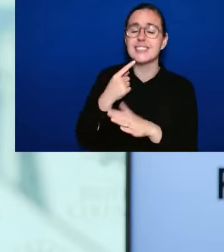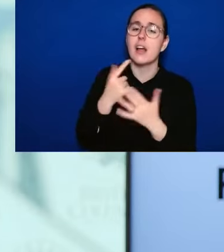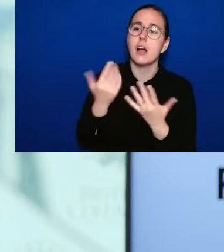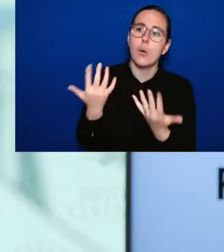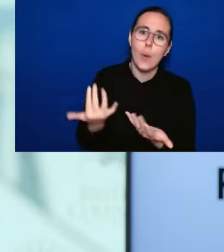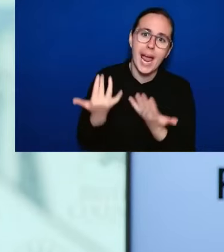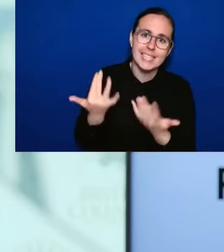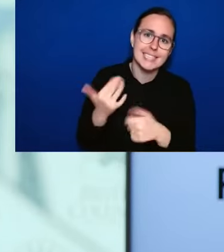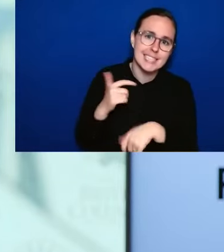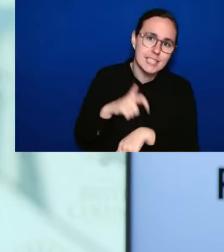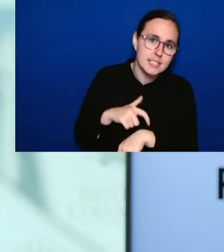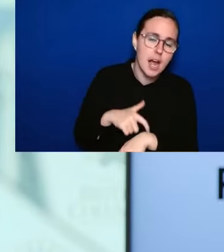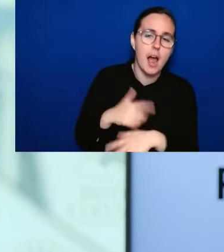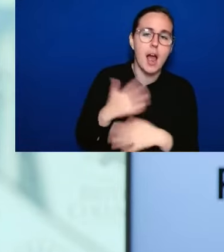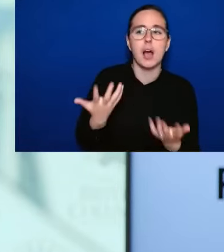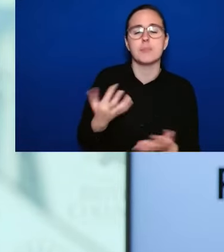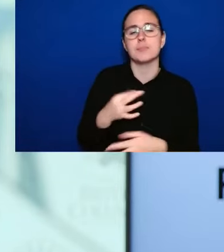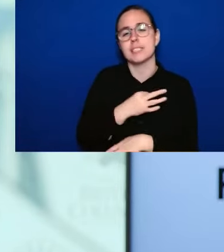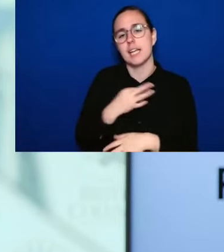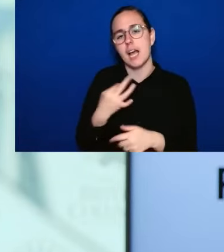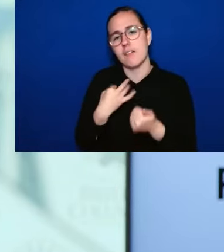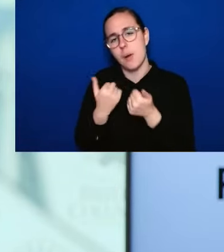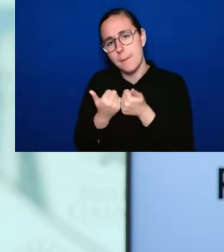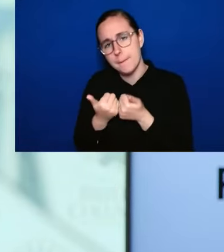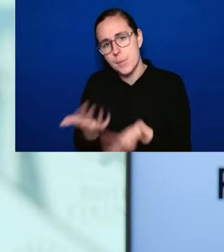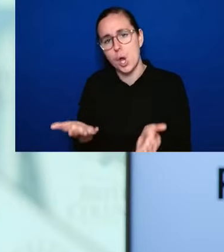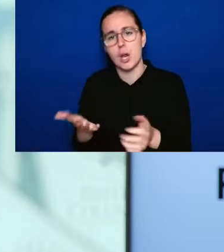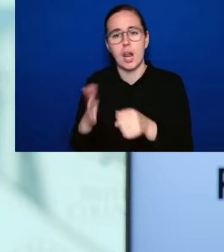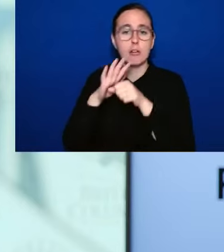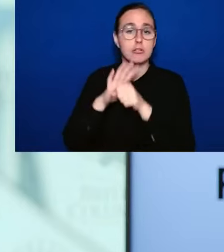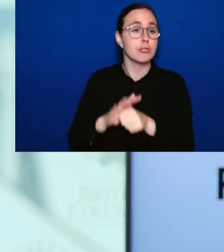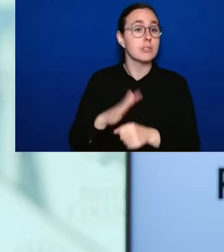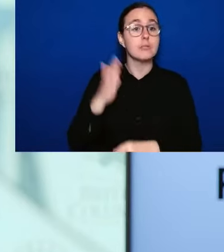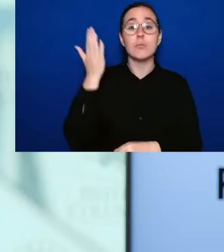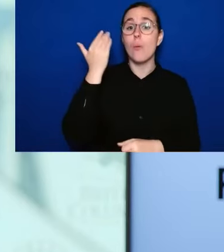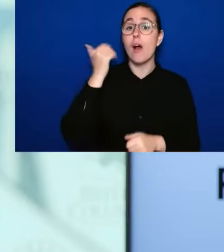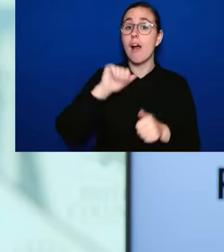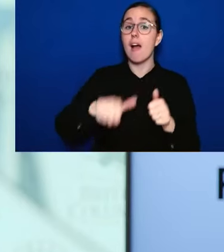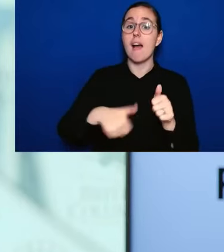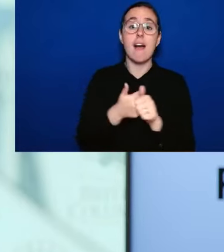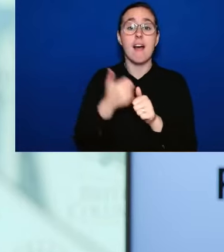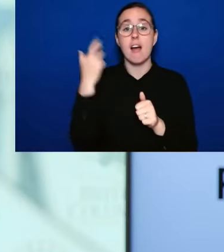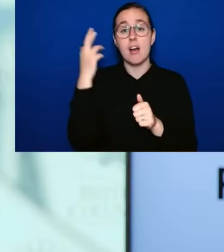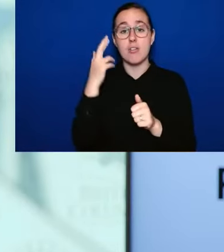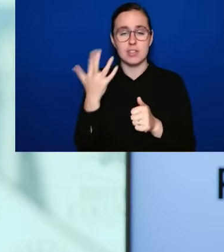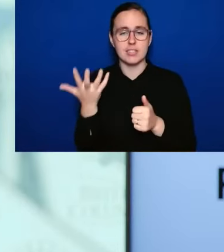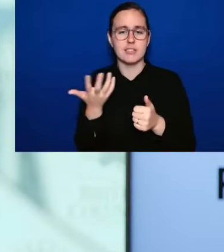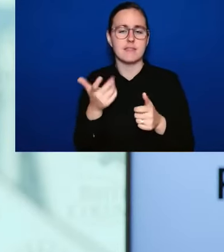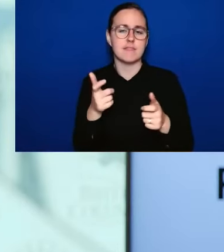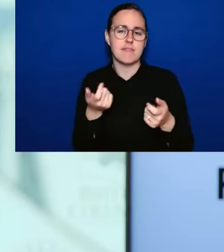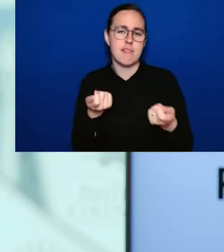burnout stress. To a change in governance structure beginning with when the agency was moved